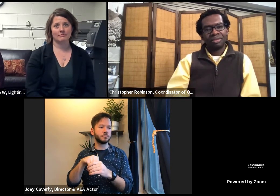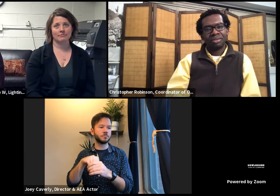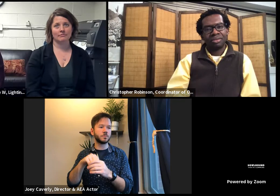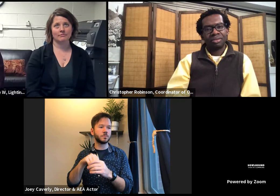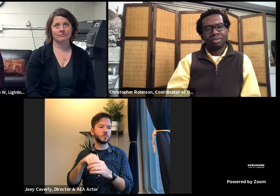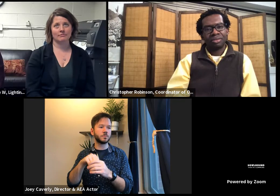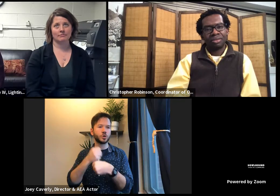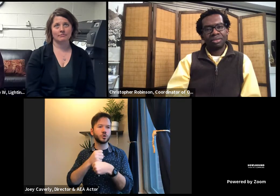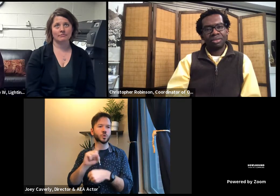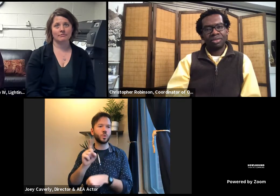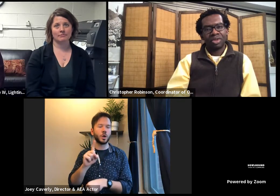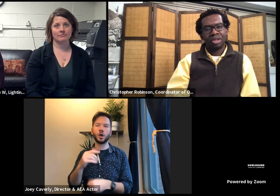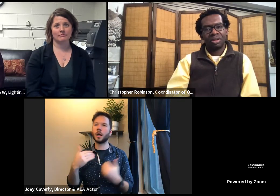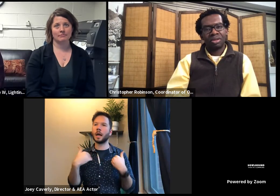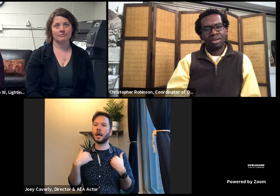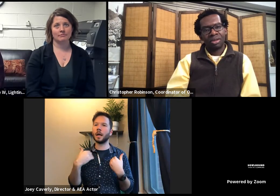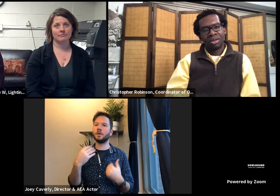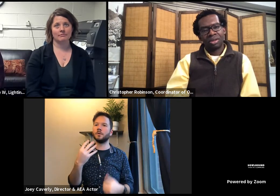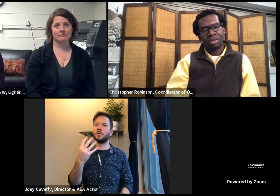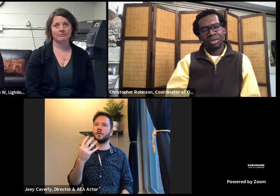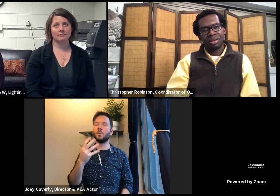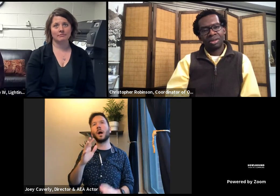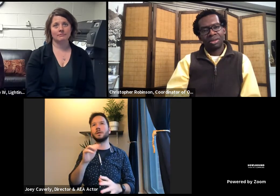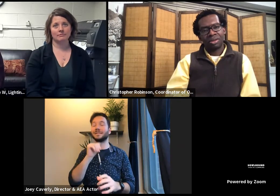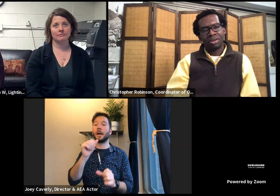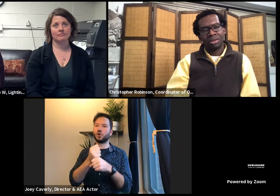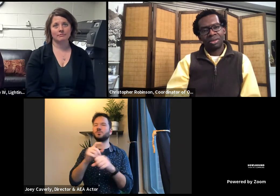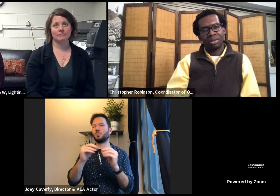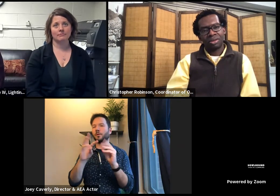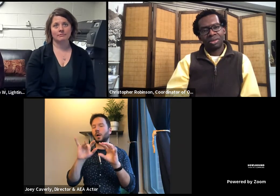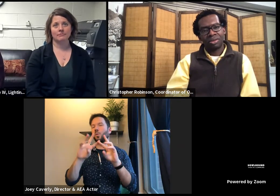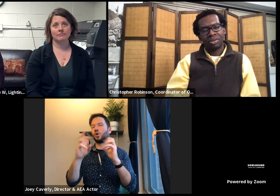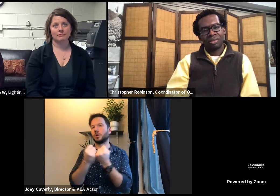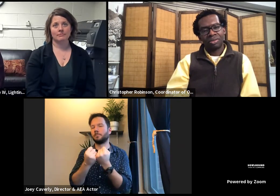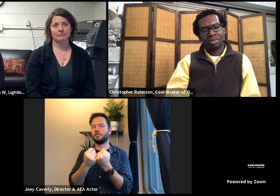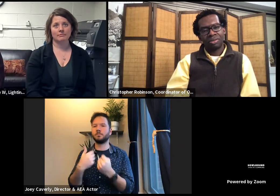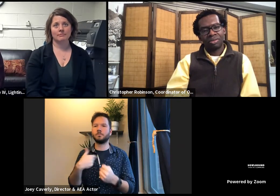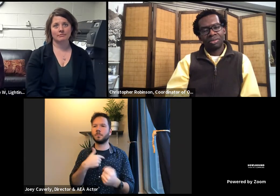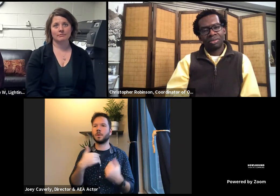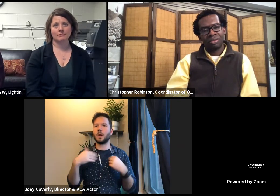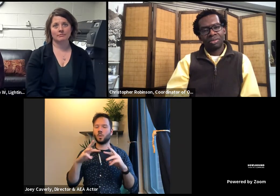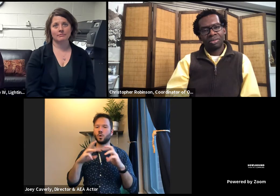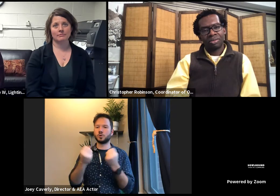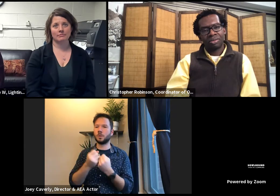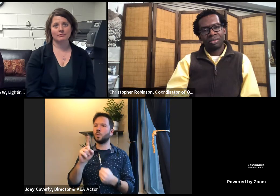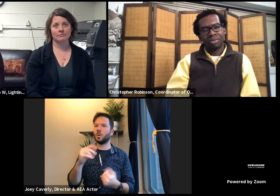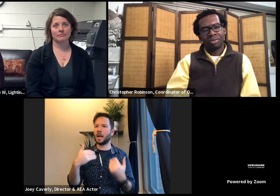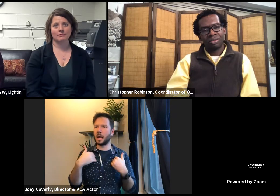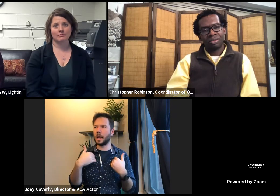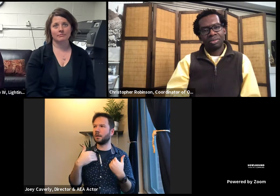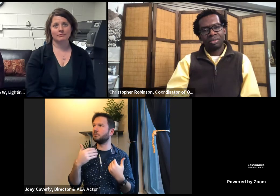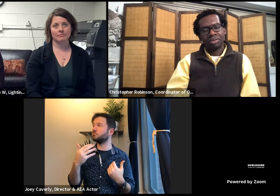I was once involved in a production where, well, it was not a full direction, it was more like a workshop.